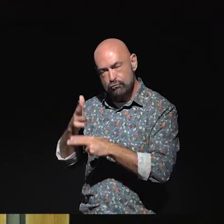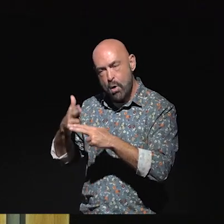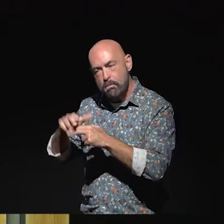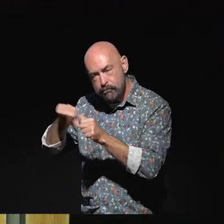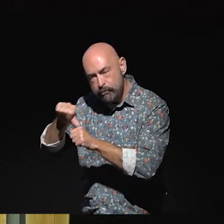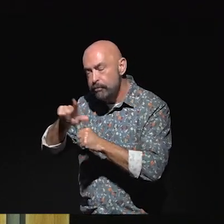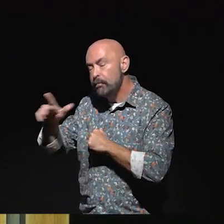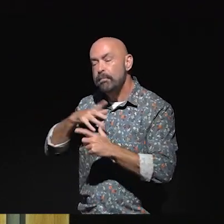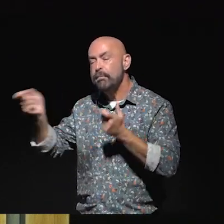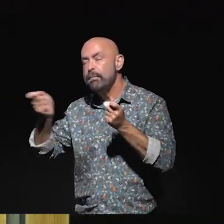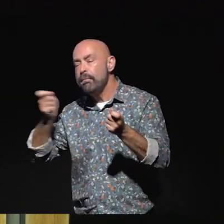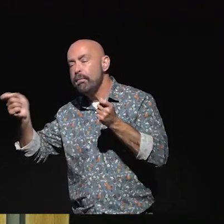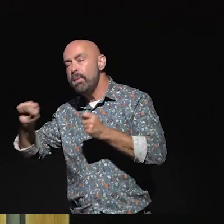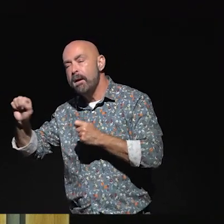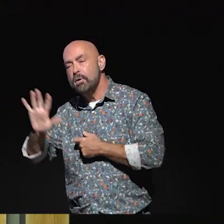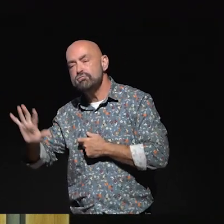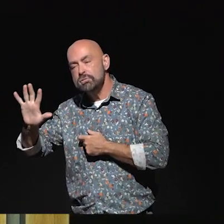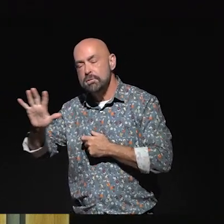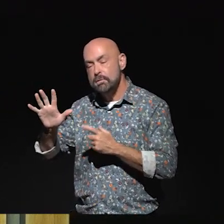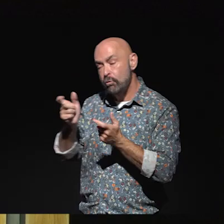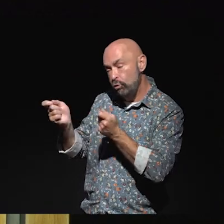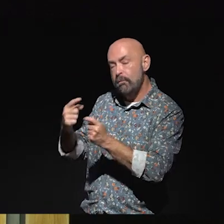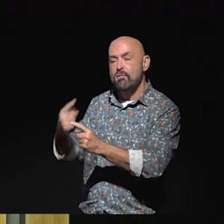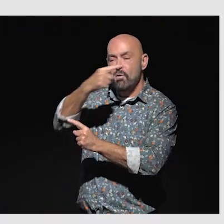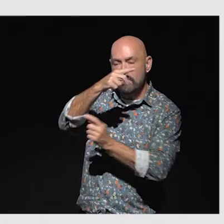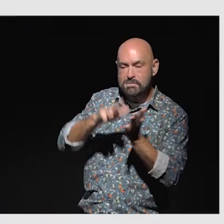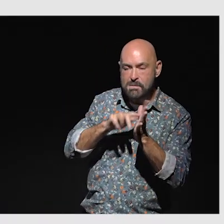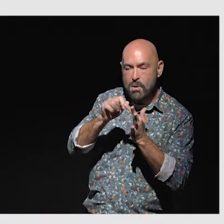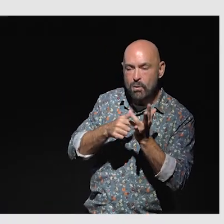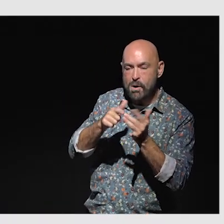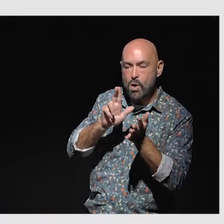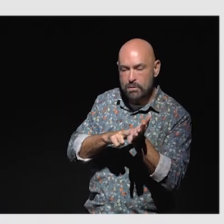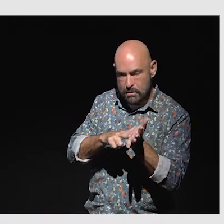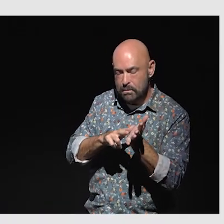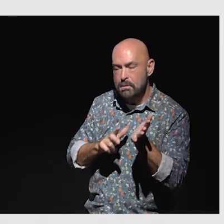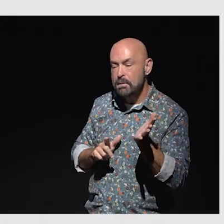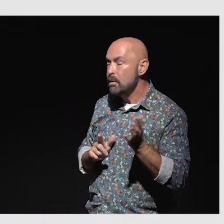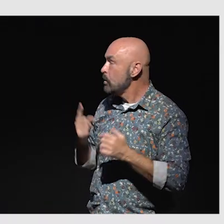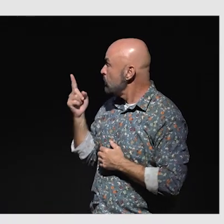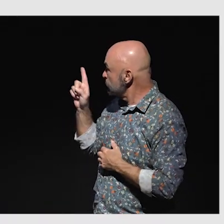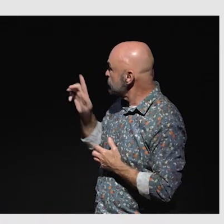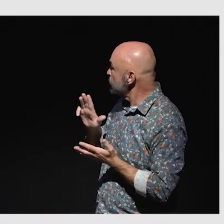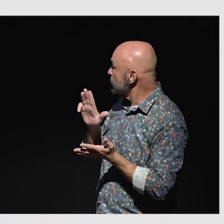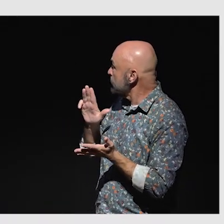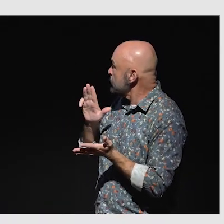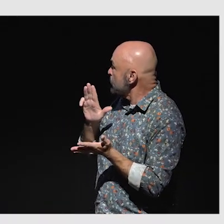to run the country on behalf of Napoleon. One of these being Monsieur de Norvins,